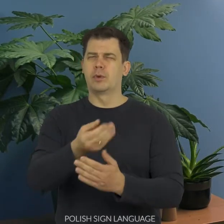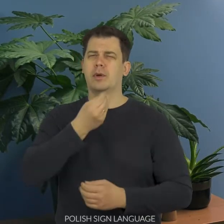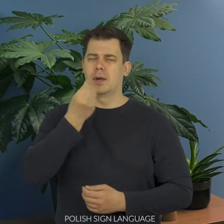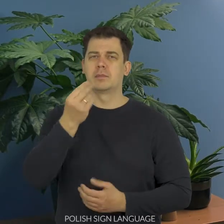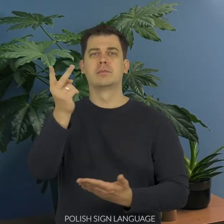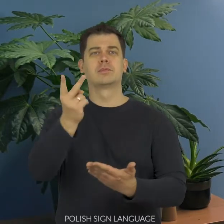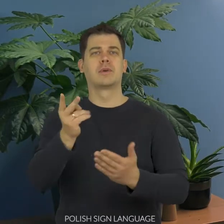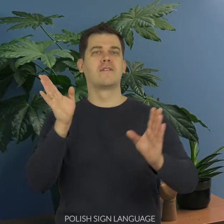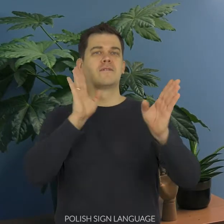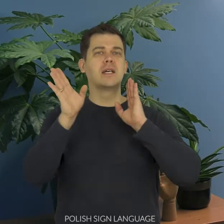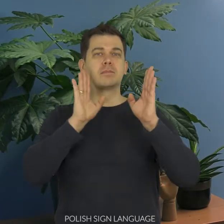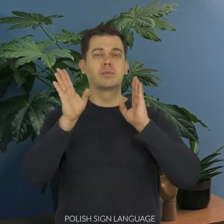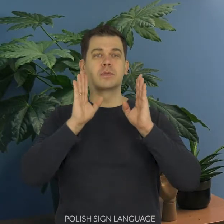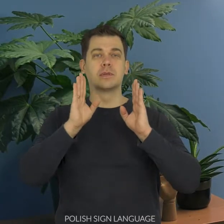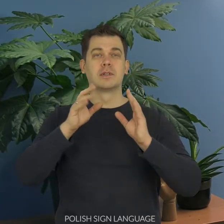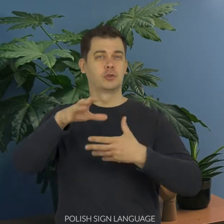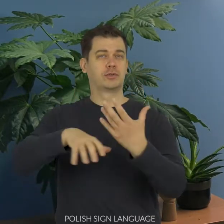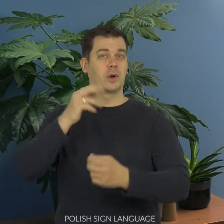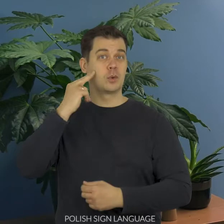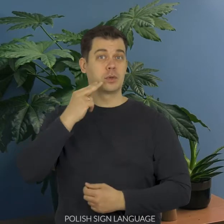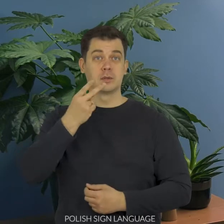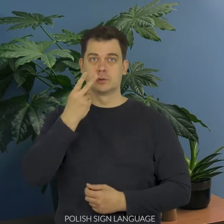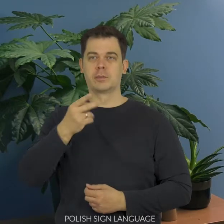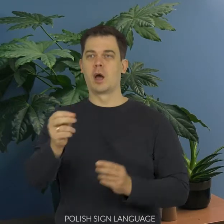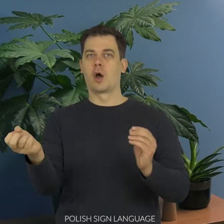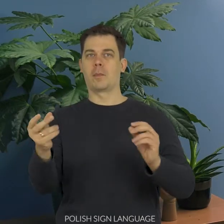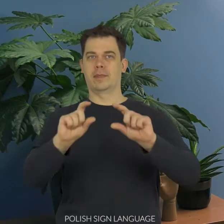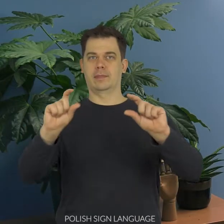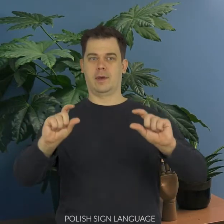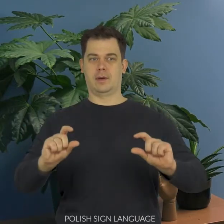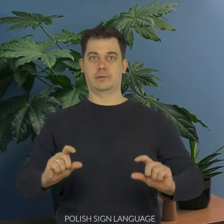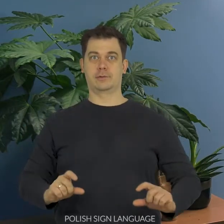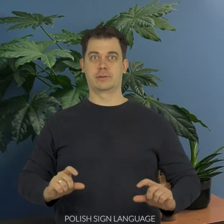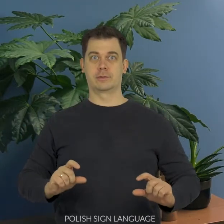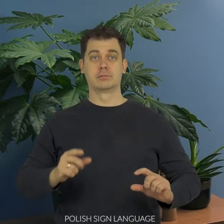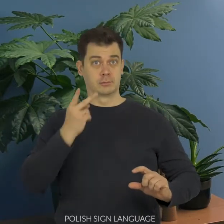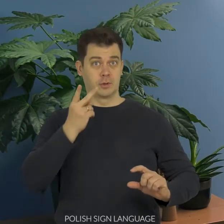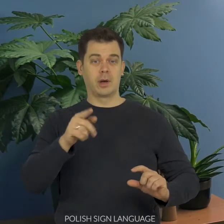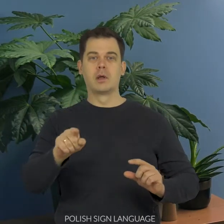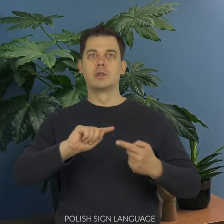read the comments of deaf people on SwiataGłuchych's facebook. You will find there,